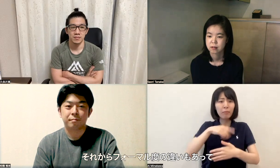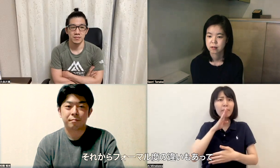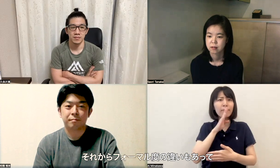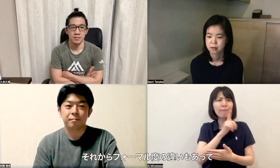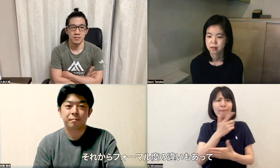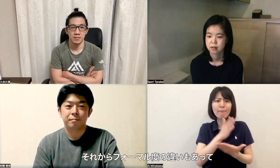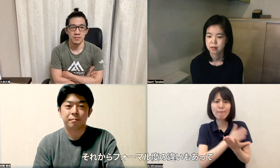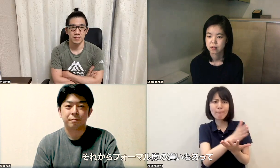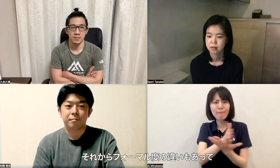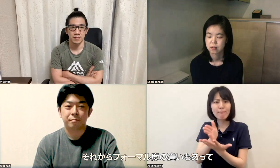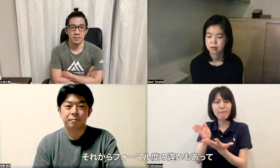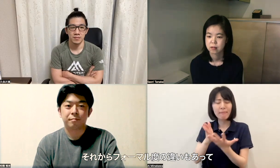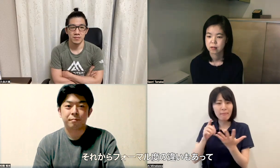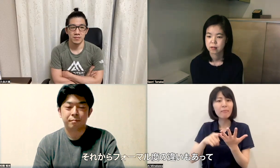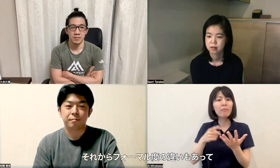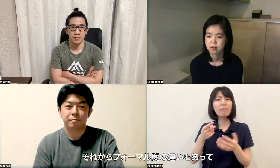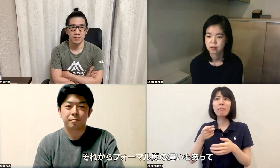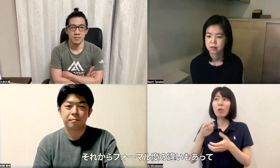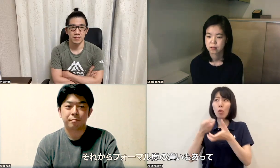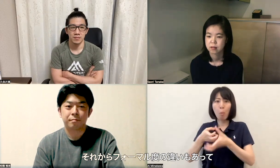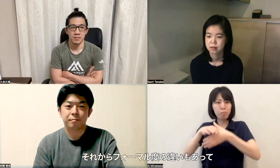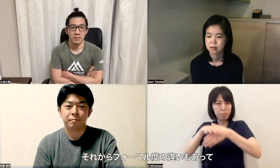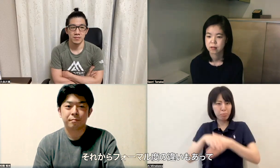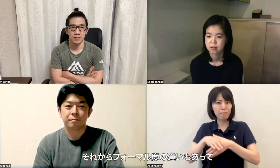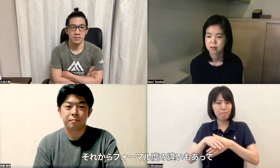There is also a level of formal expressions